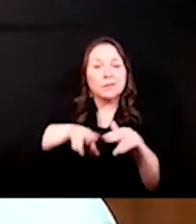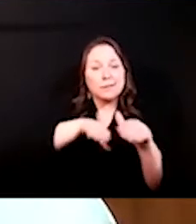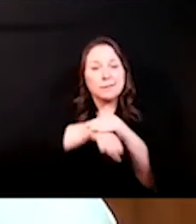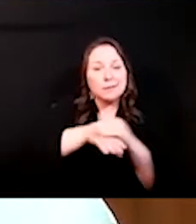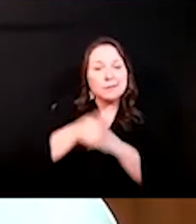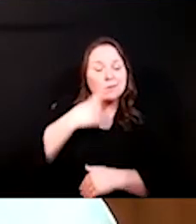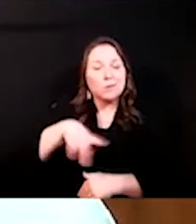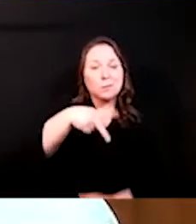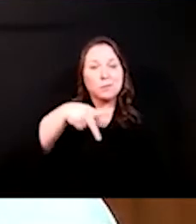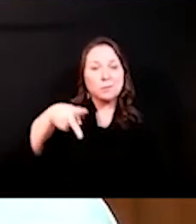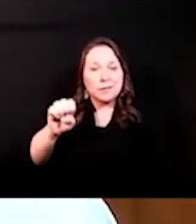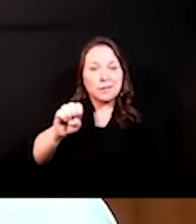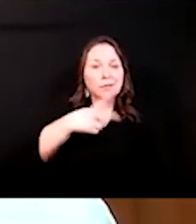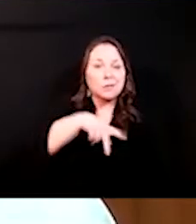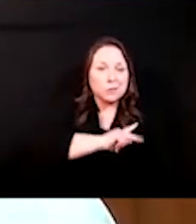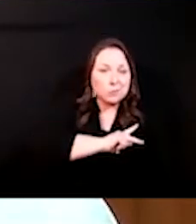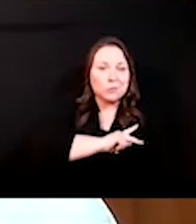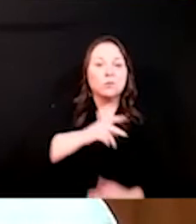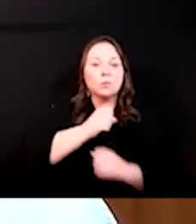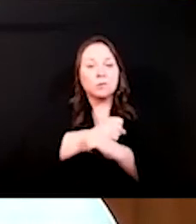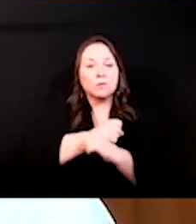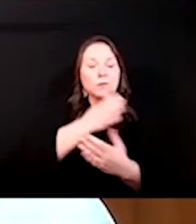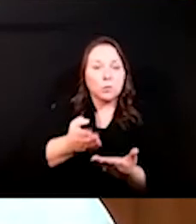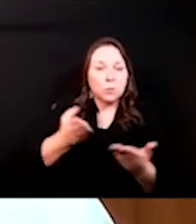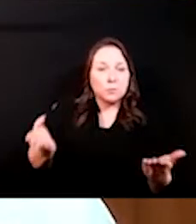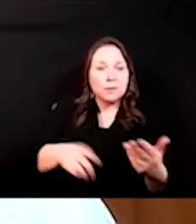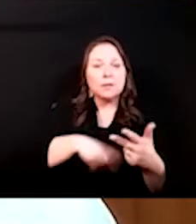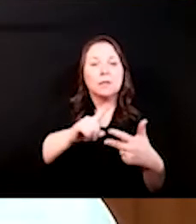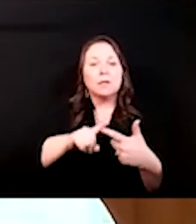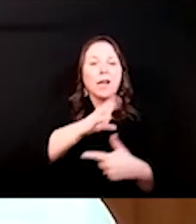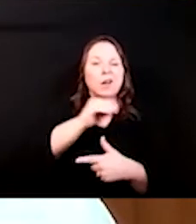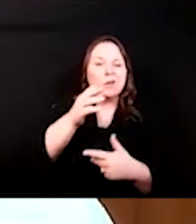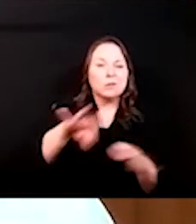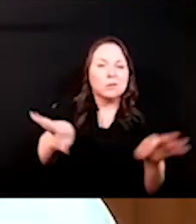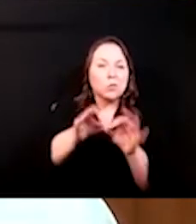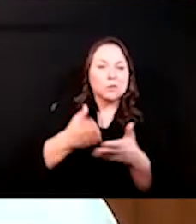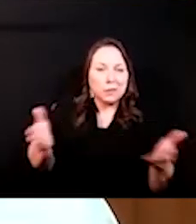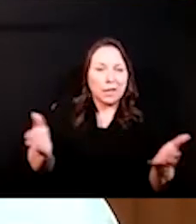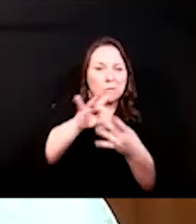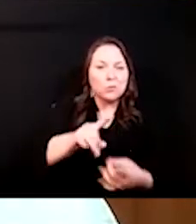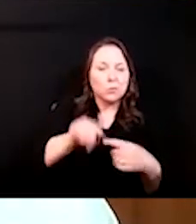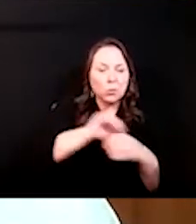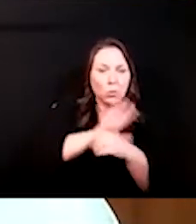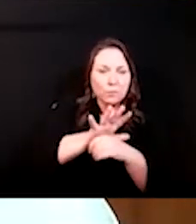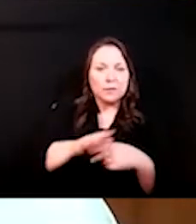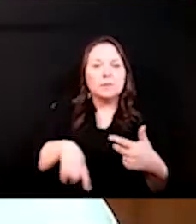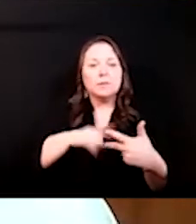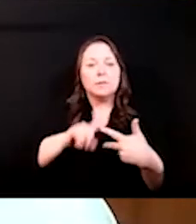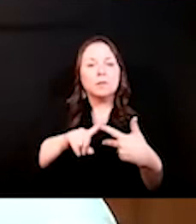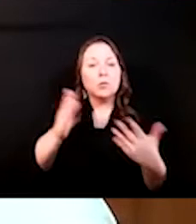. INCREASING THE ACCESS TO PERSONAL PROTECTIVE EMENT, WHAT WE CALL PPE AND SUPPLIES RELATED TO COVID. PROVIDING